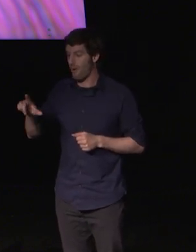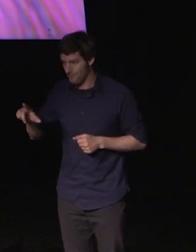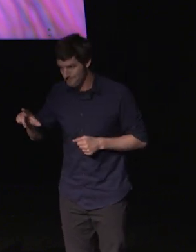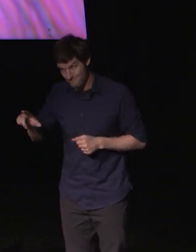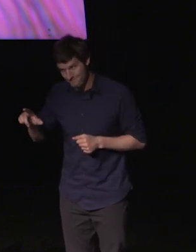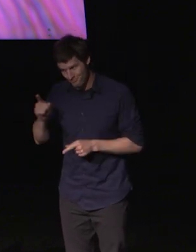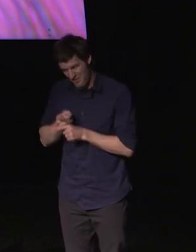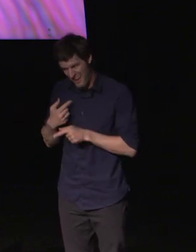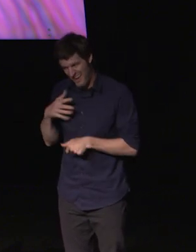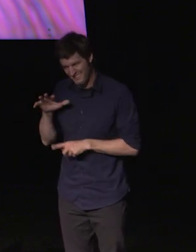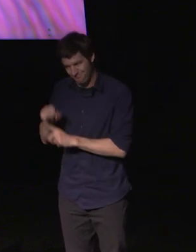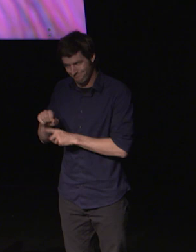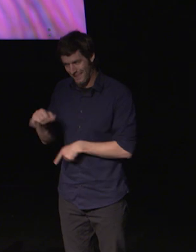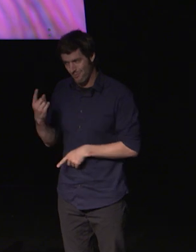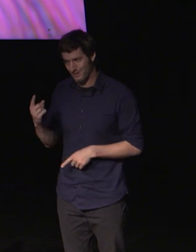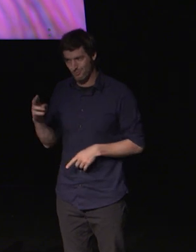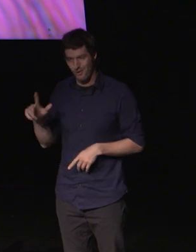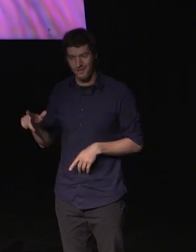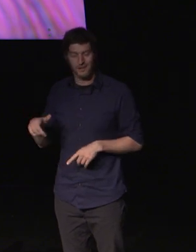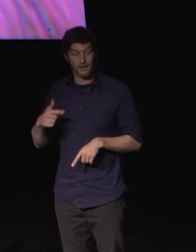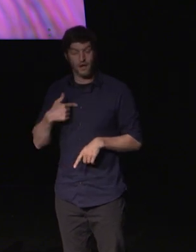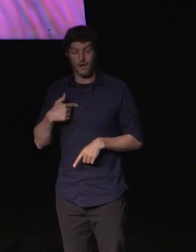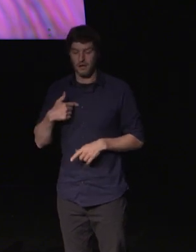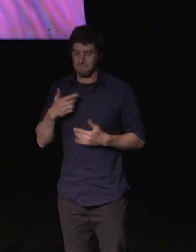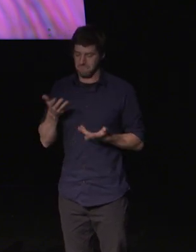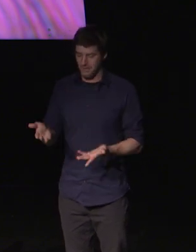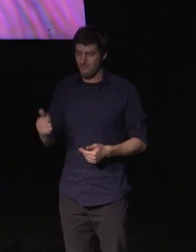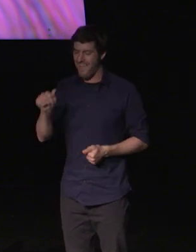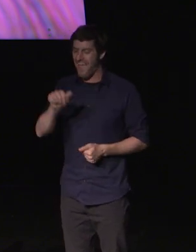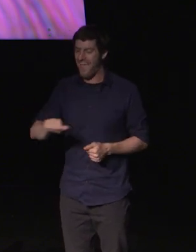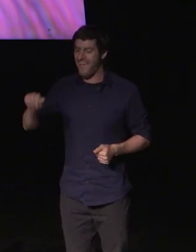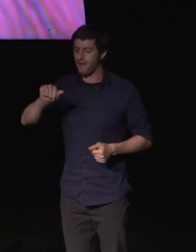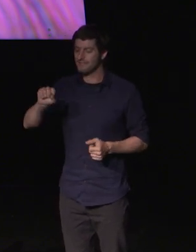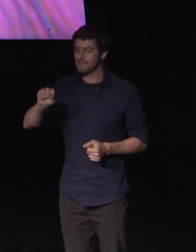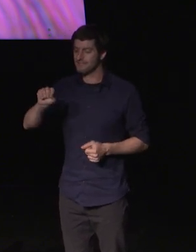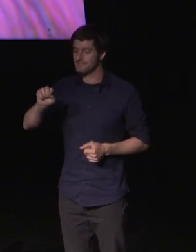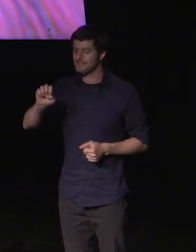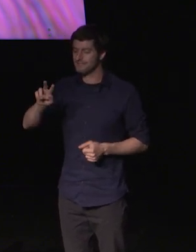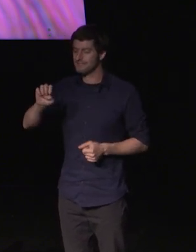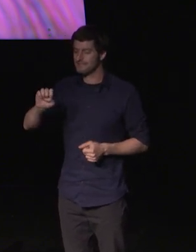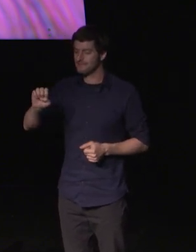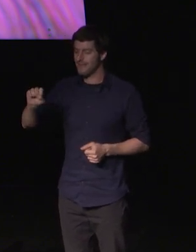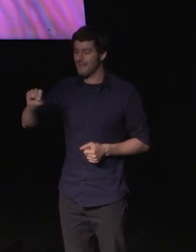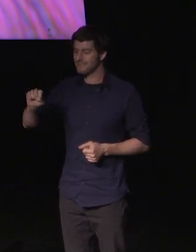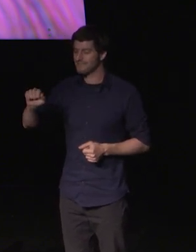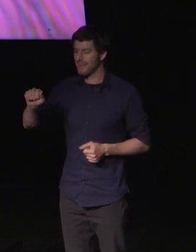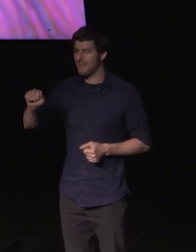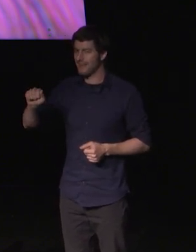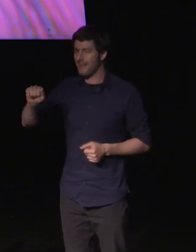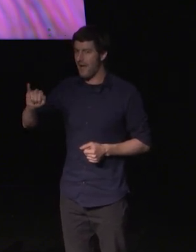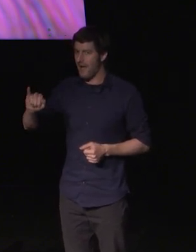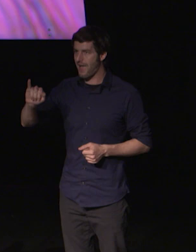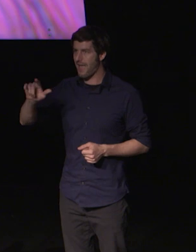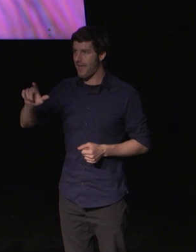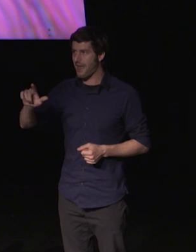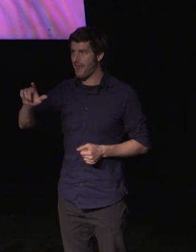And so I'm there, at Steve Sailor. Sailor spelt a little weird. It's Sailor like as in the actual Sailor, but with a Y.